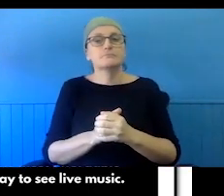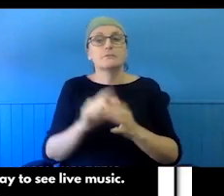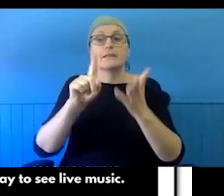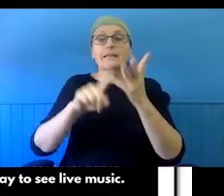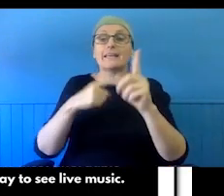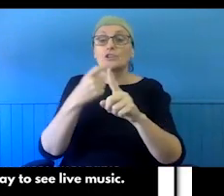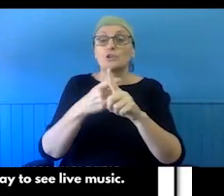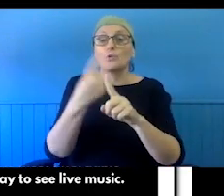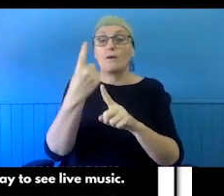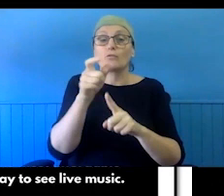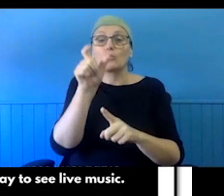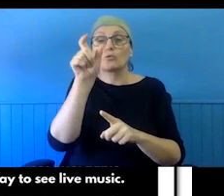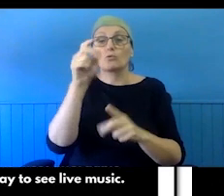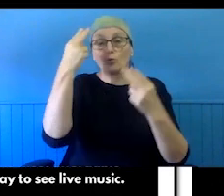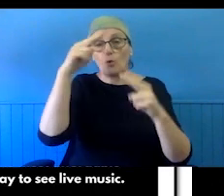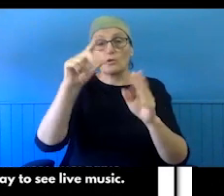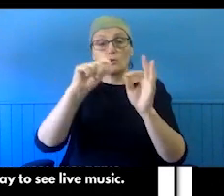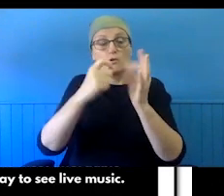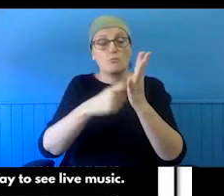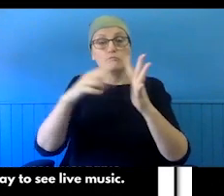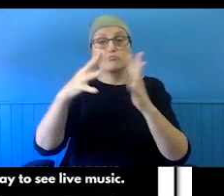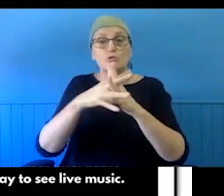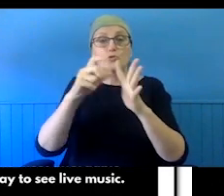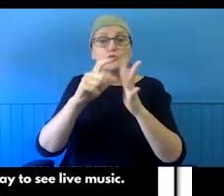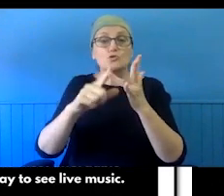they said, "Look, you've probably sat in a bar and wished you were a